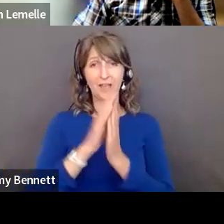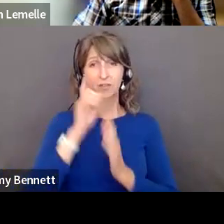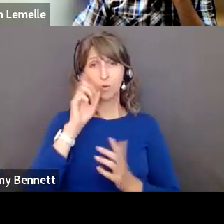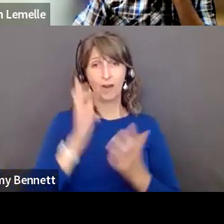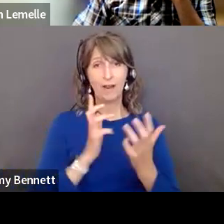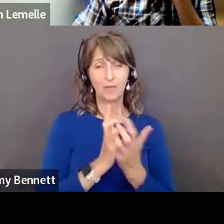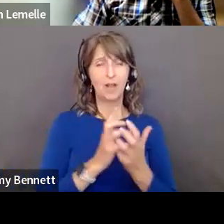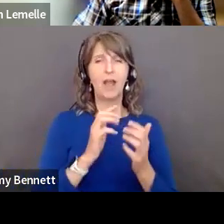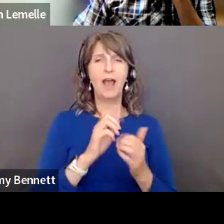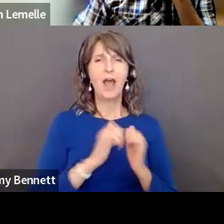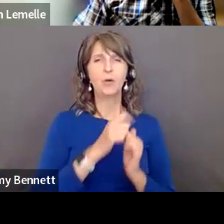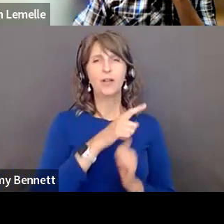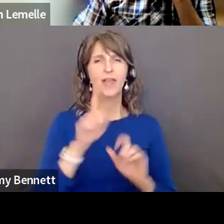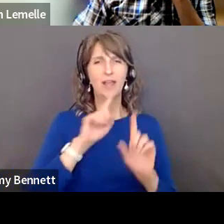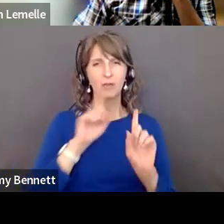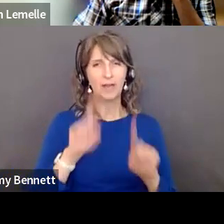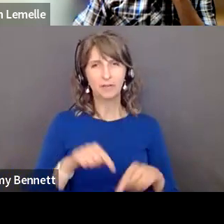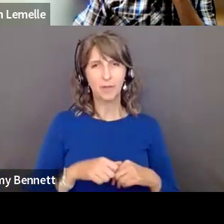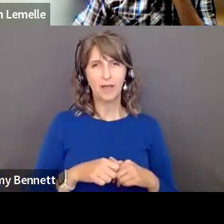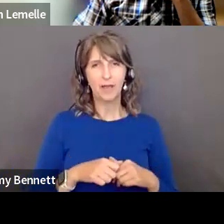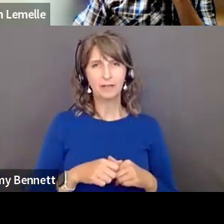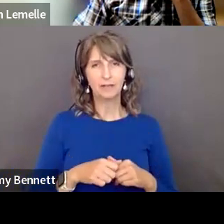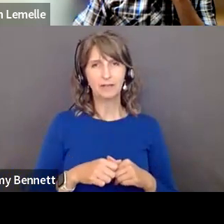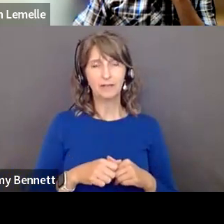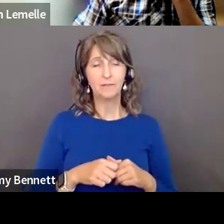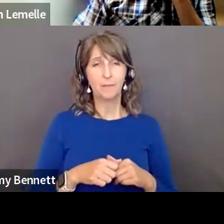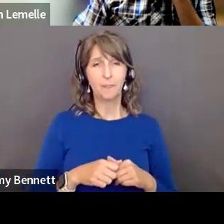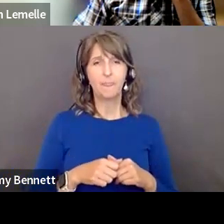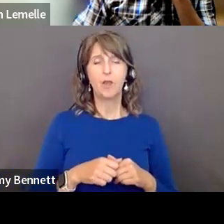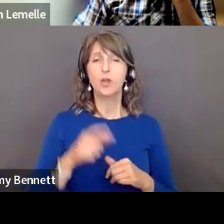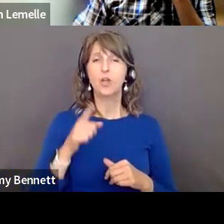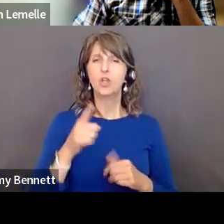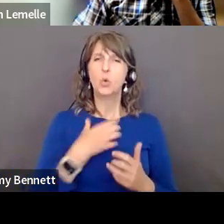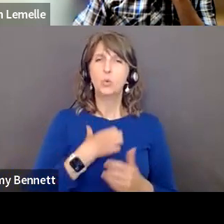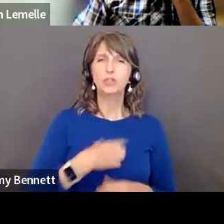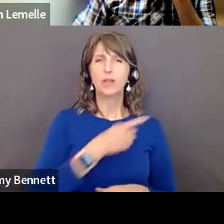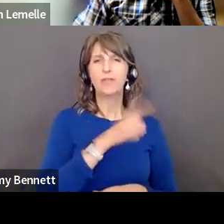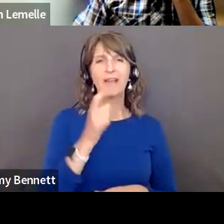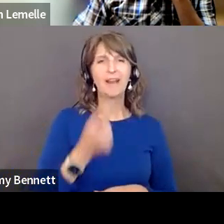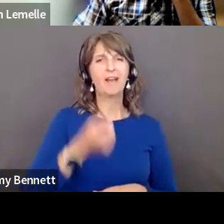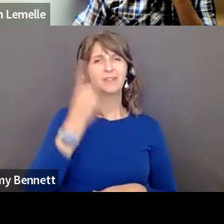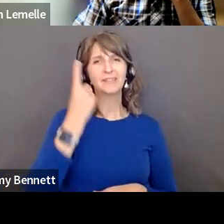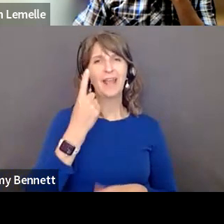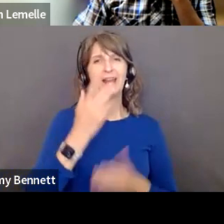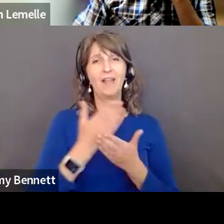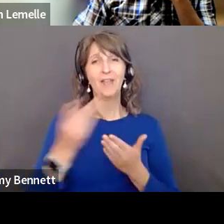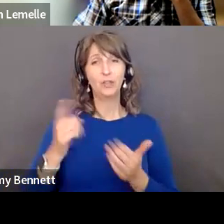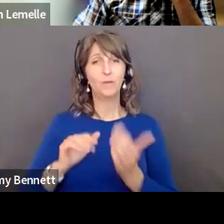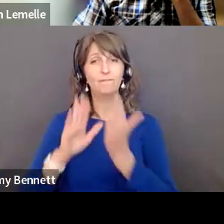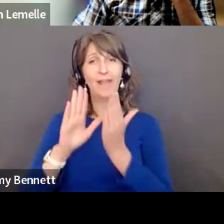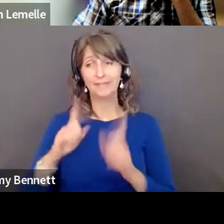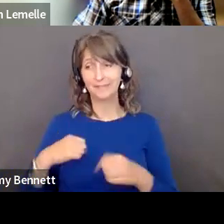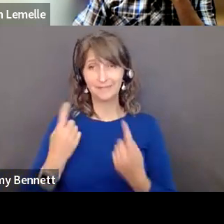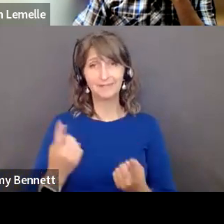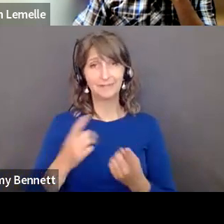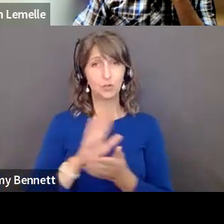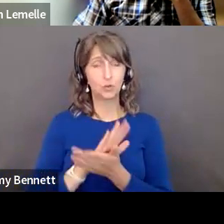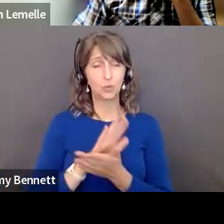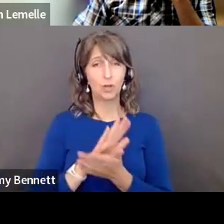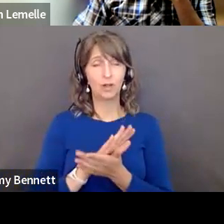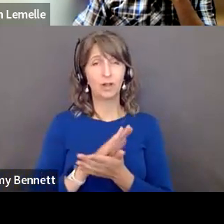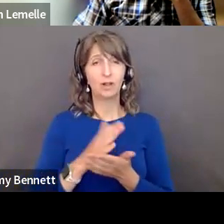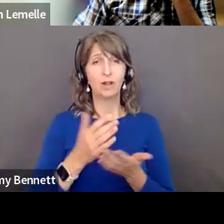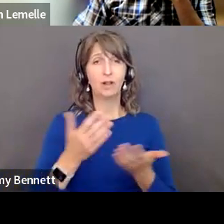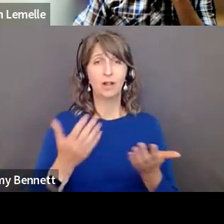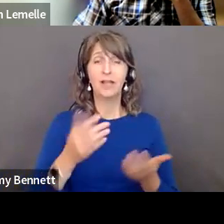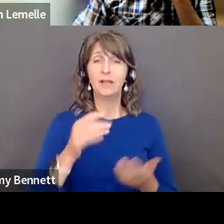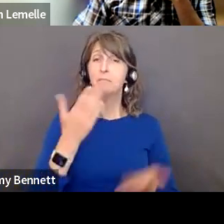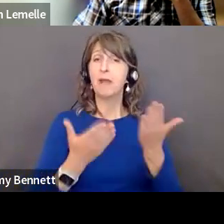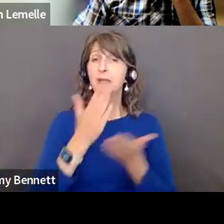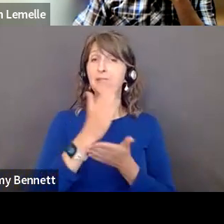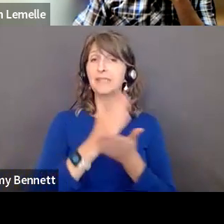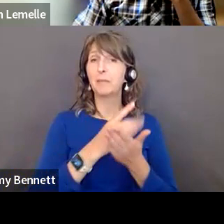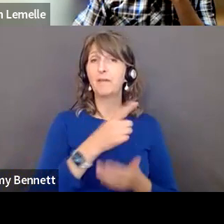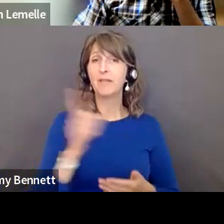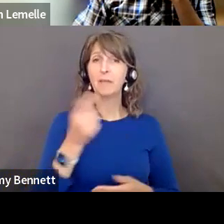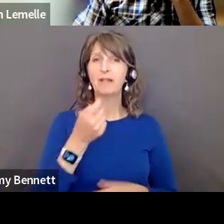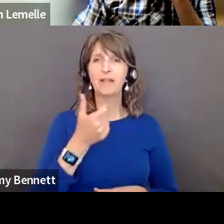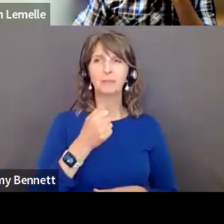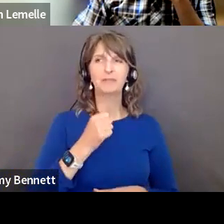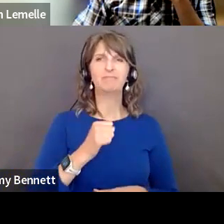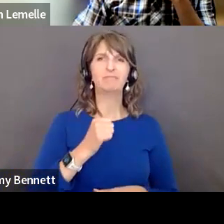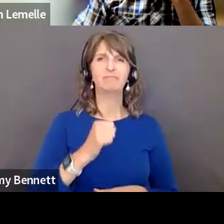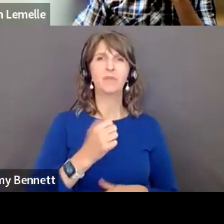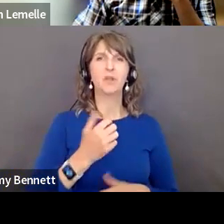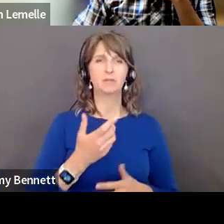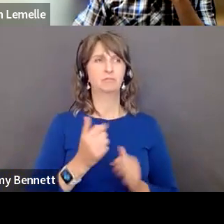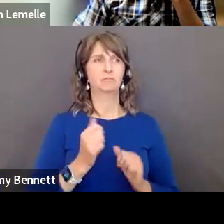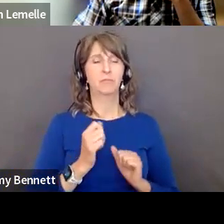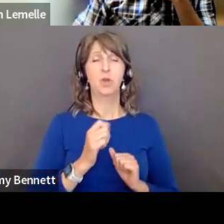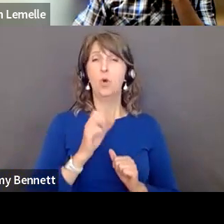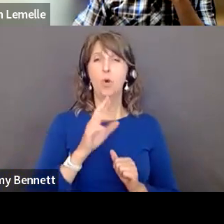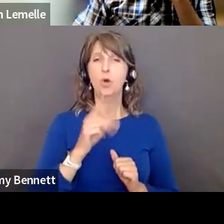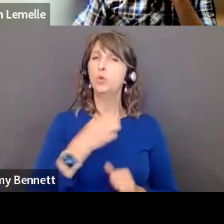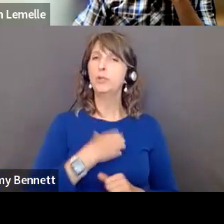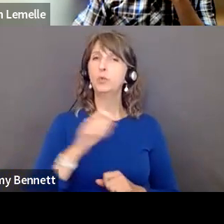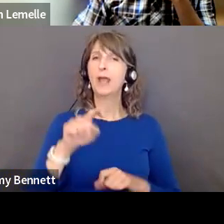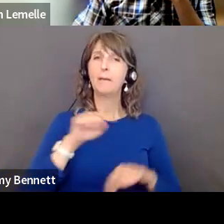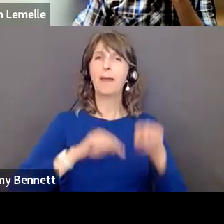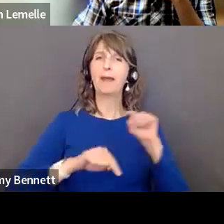And, you know, what would you want them to know? About some of the things that you having encountered throughout the school year in terms of of you know if you've gotten some push back that maybe that was a little unfounded or you wish that you could go back and say, you know, II need this for this and this is why this worked out.